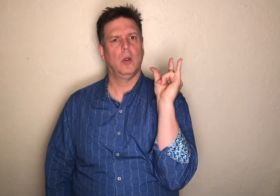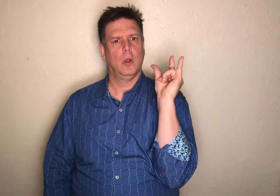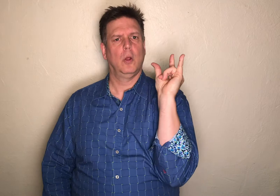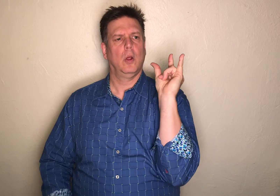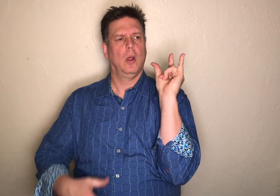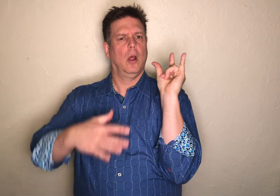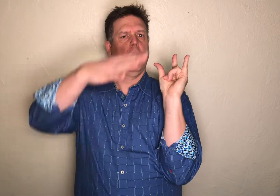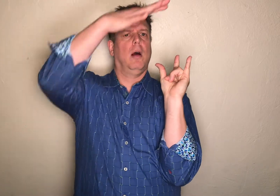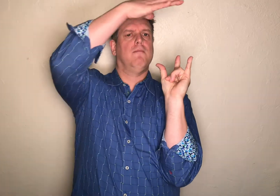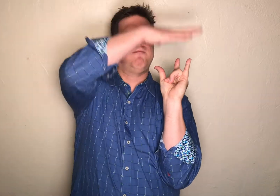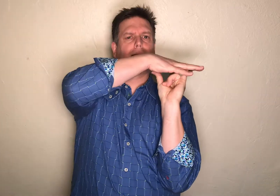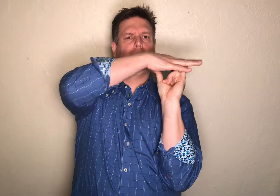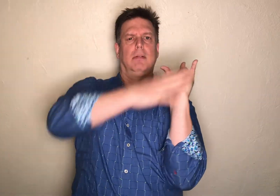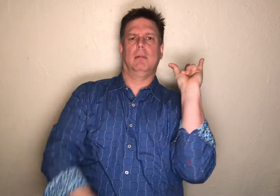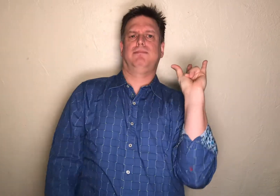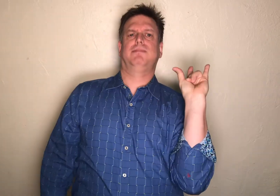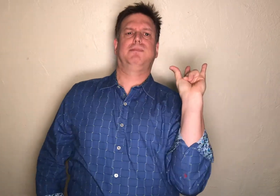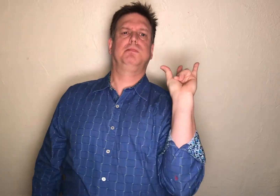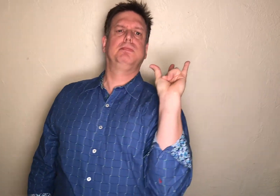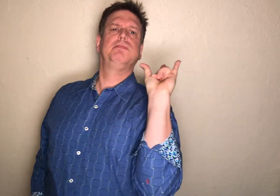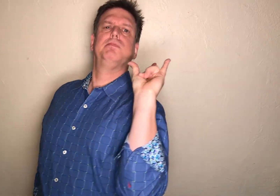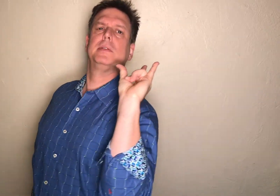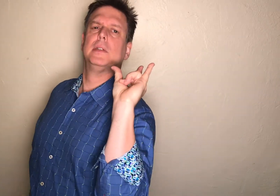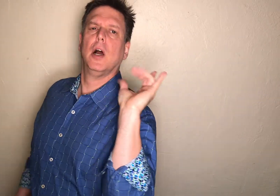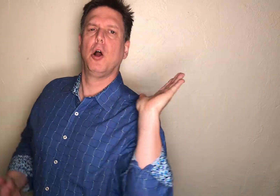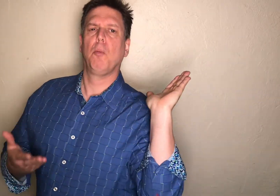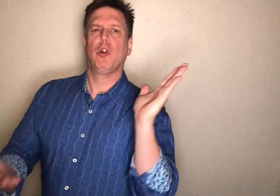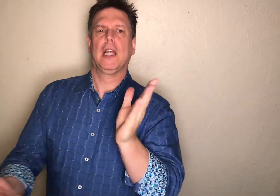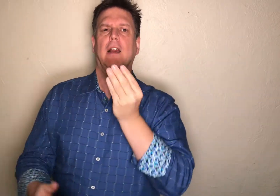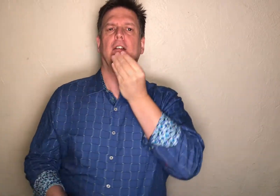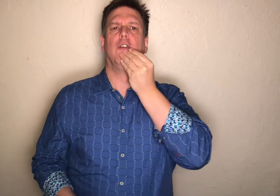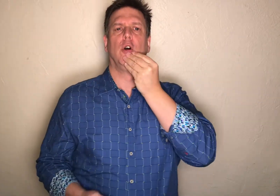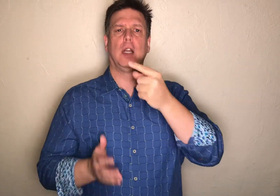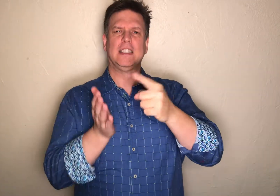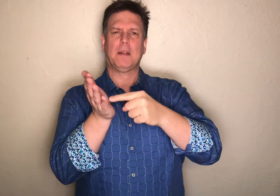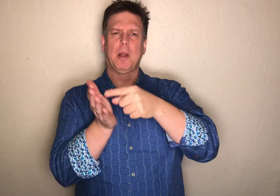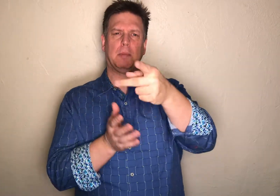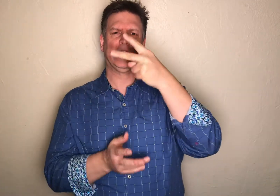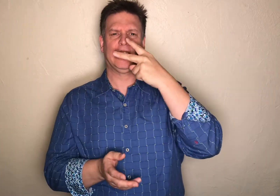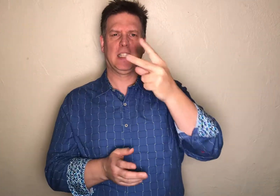the I love you handshape as though someone's carrying a tray of food or